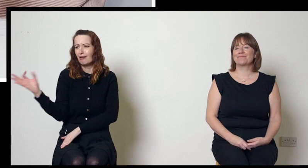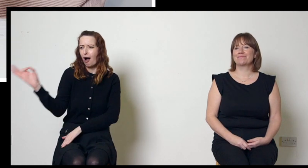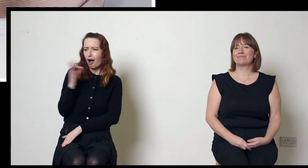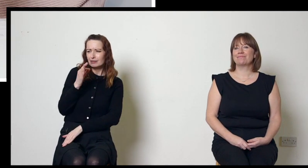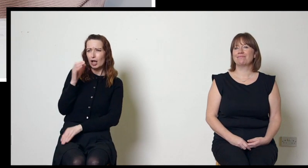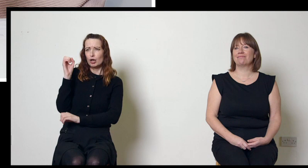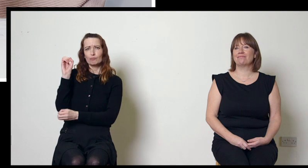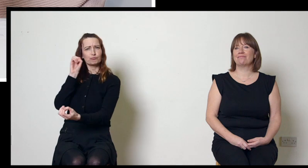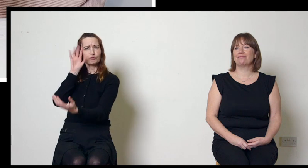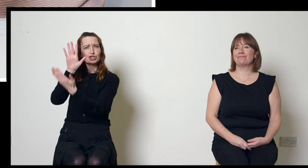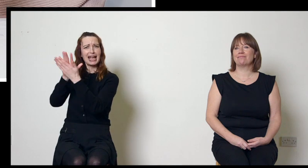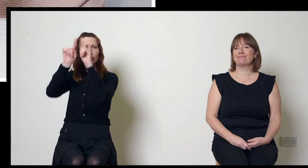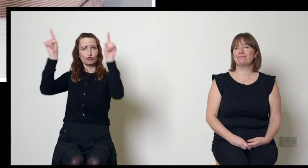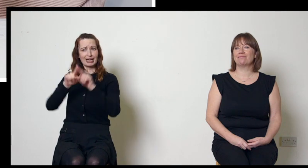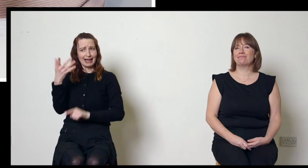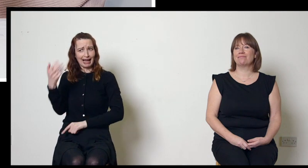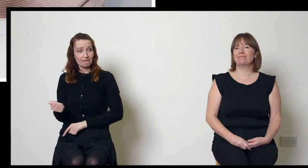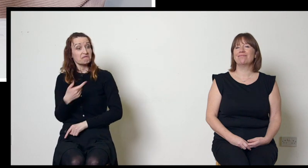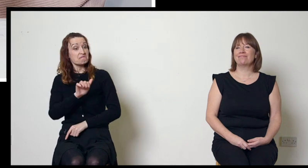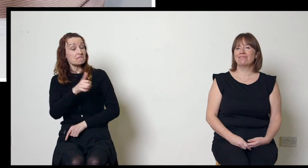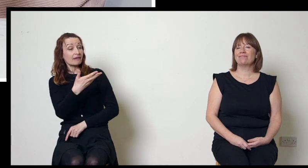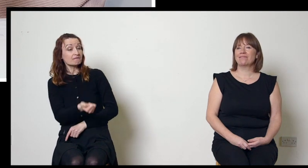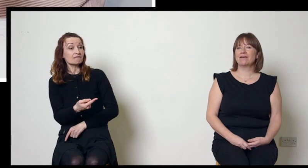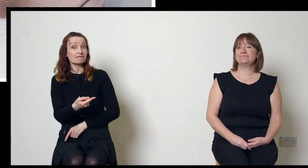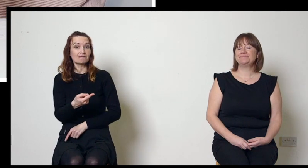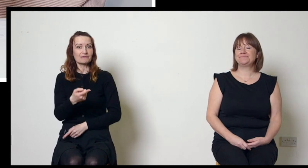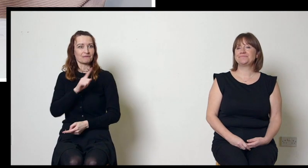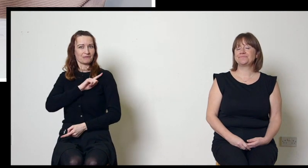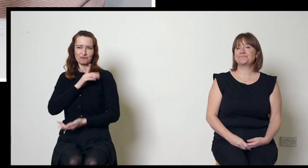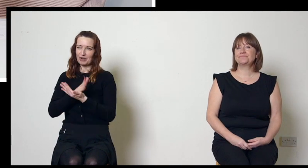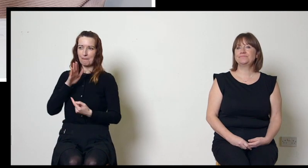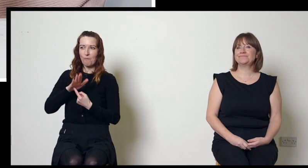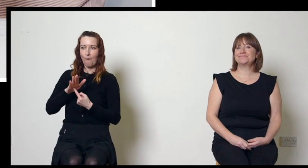or whatever but it's important because, you know, you create those kind of like lifelines